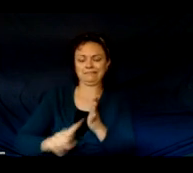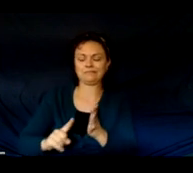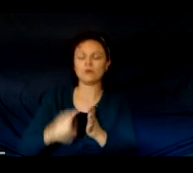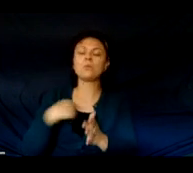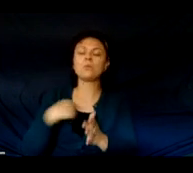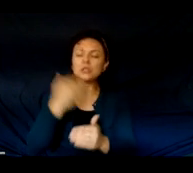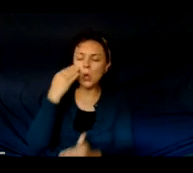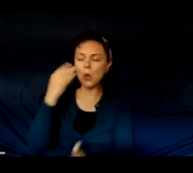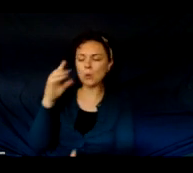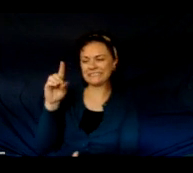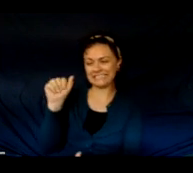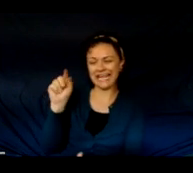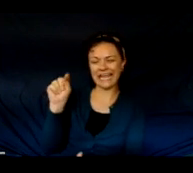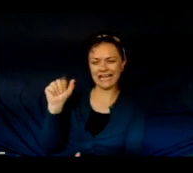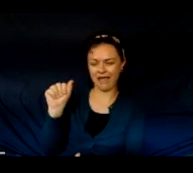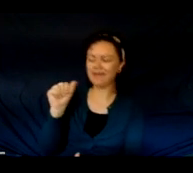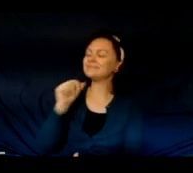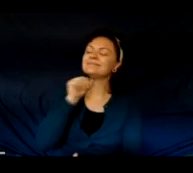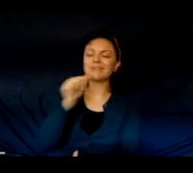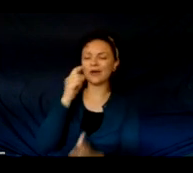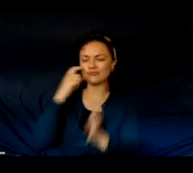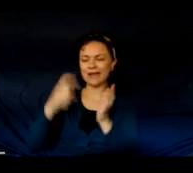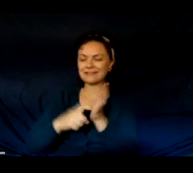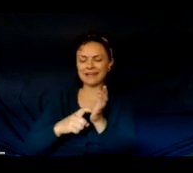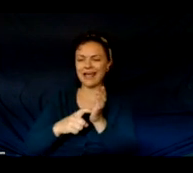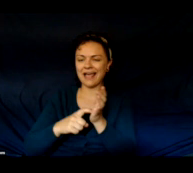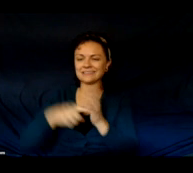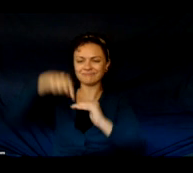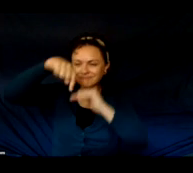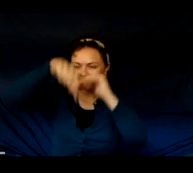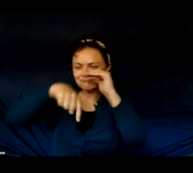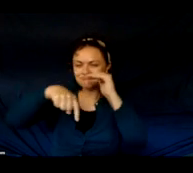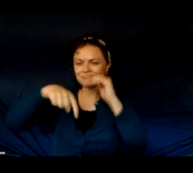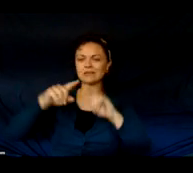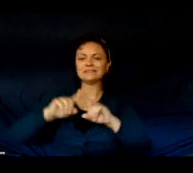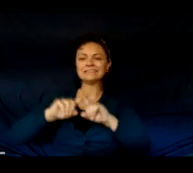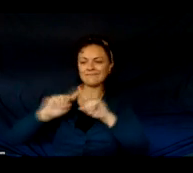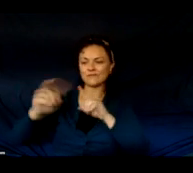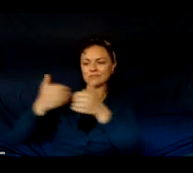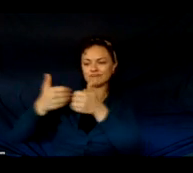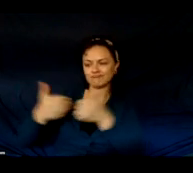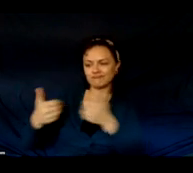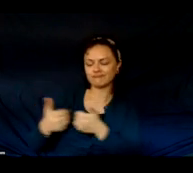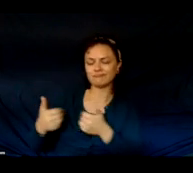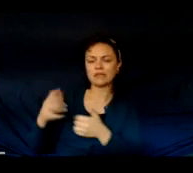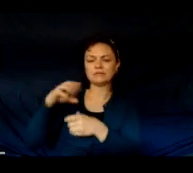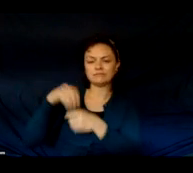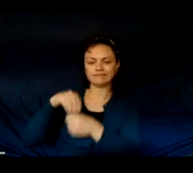fails to recognize that differences by race and ethnicity in